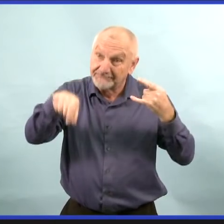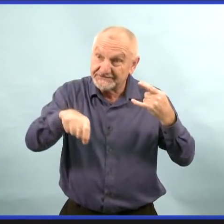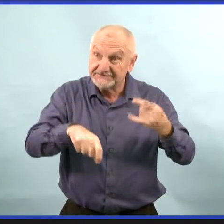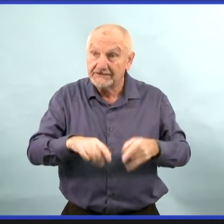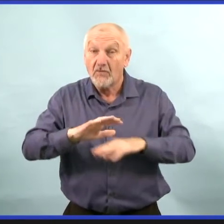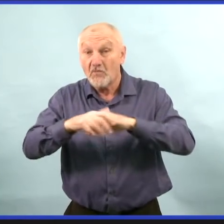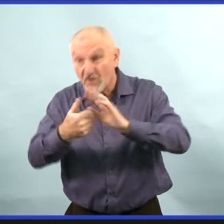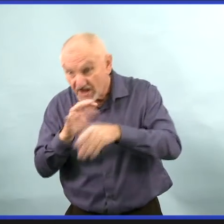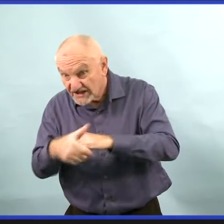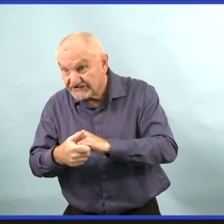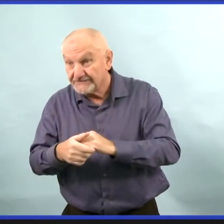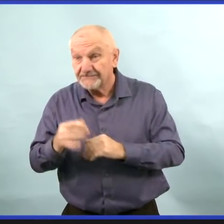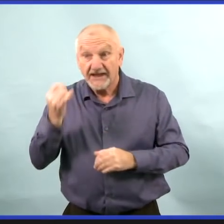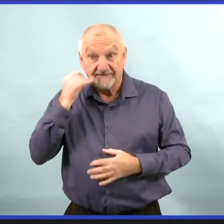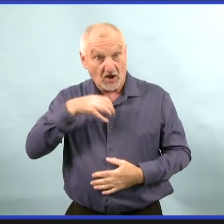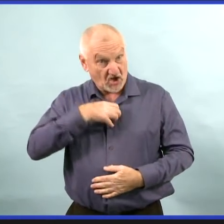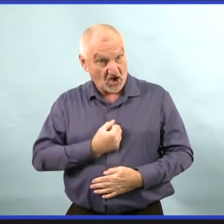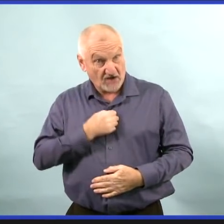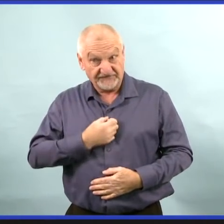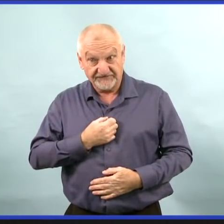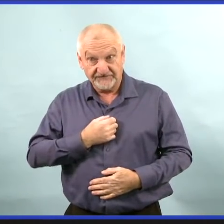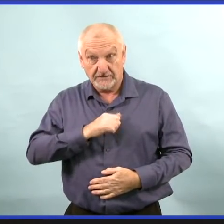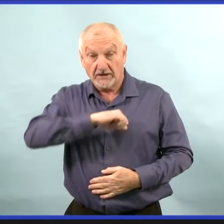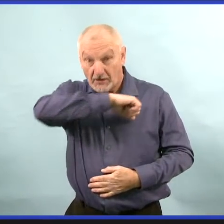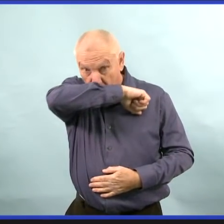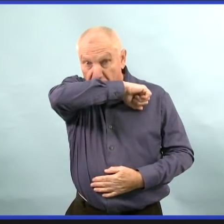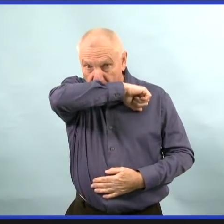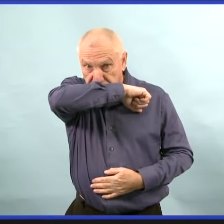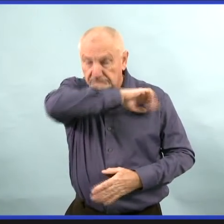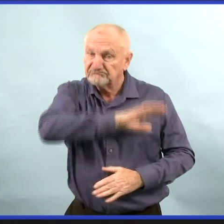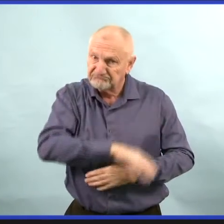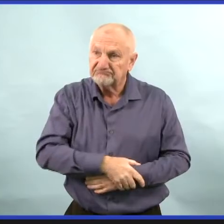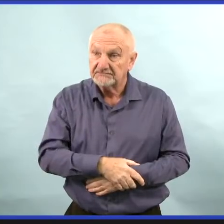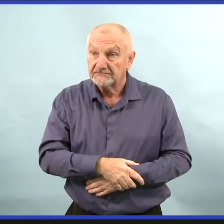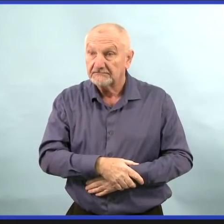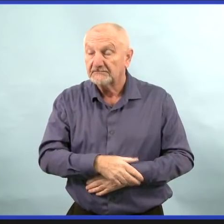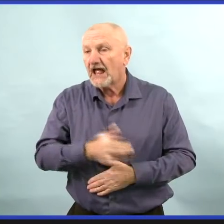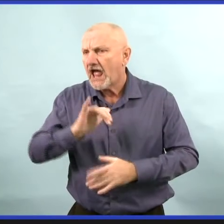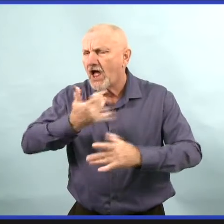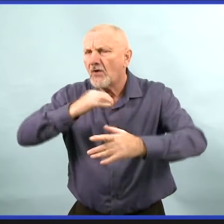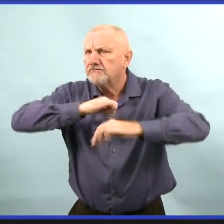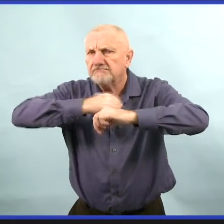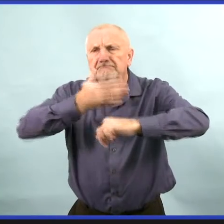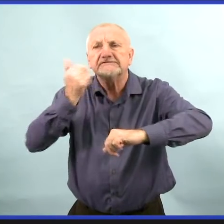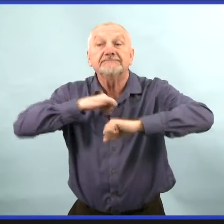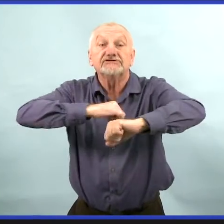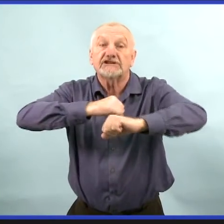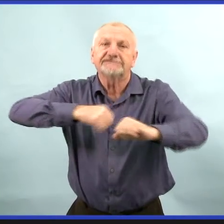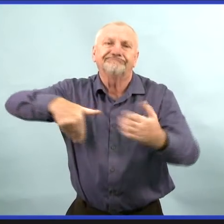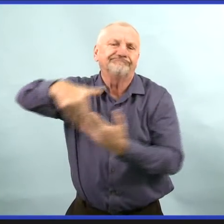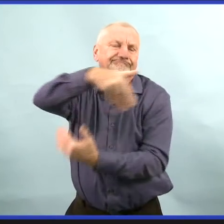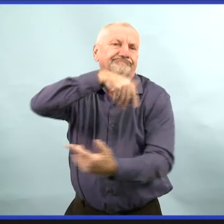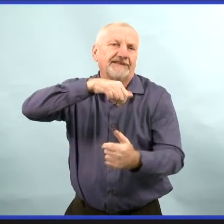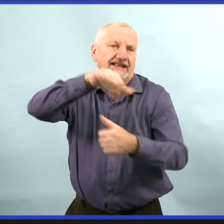to prevent the transmission of the copin 19 and then our best line of defense is uh is vaccination